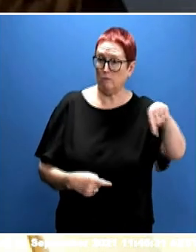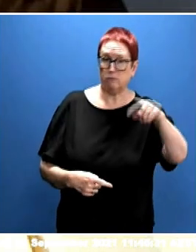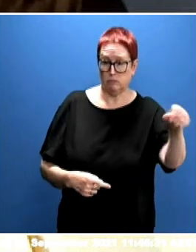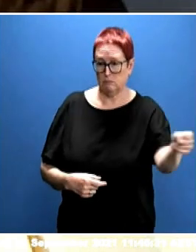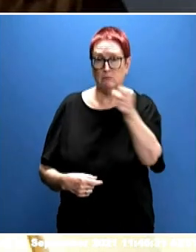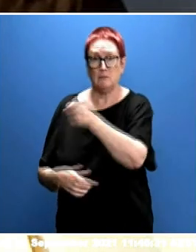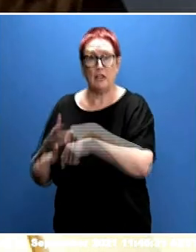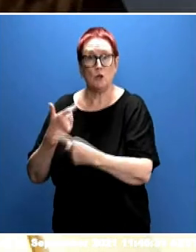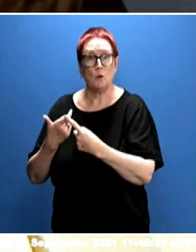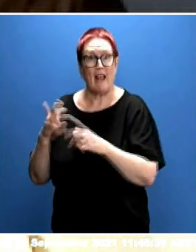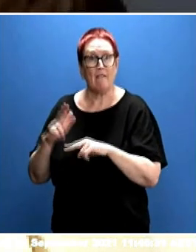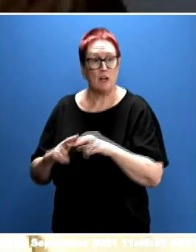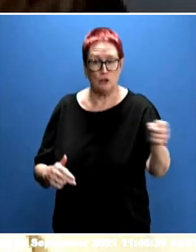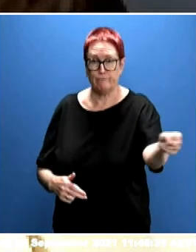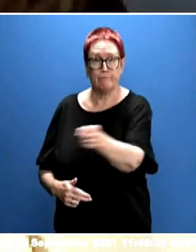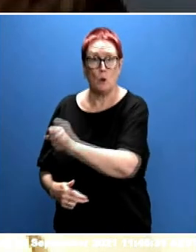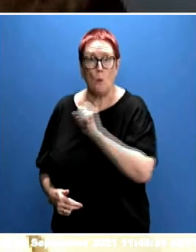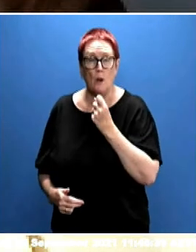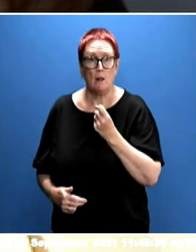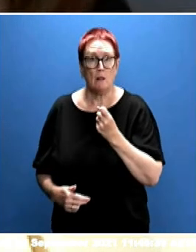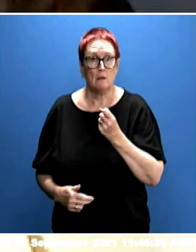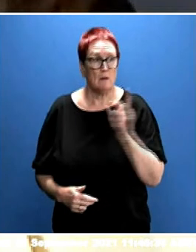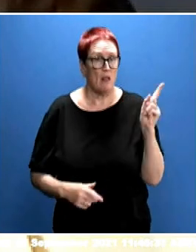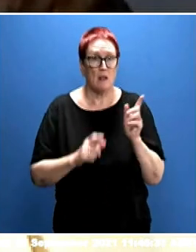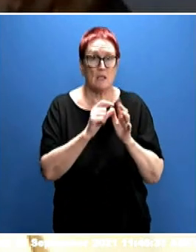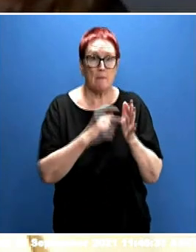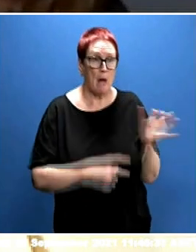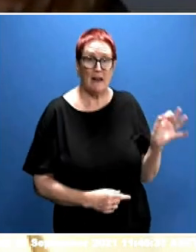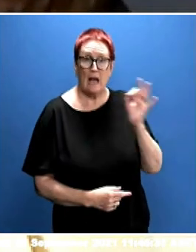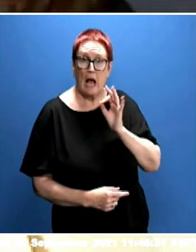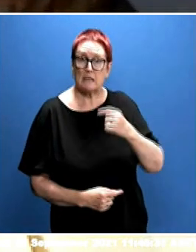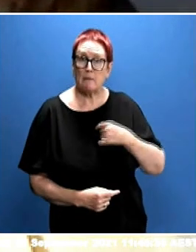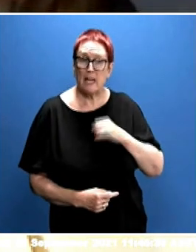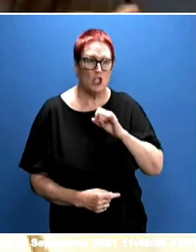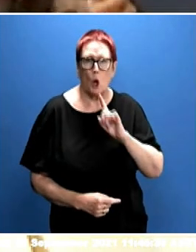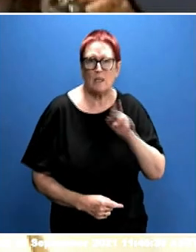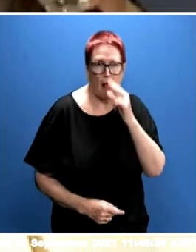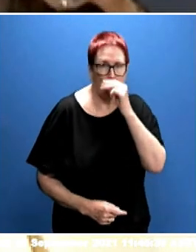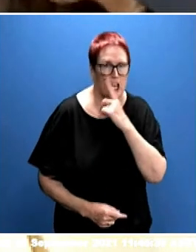Secure Care facility, and asked me not to let her know